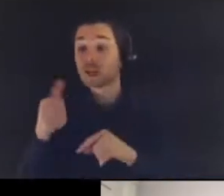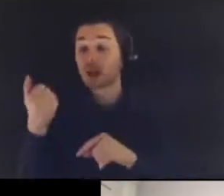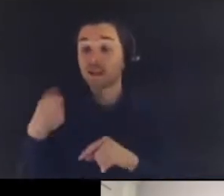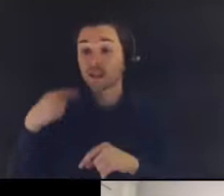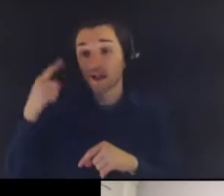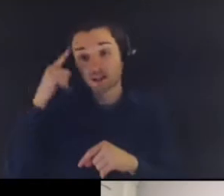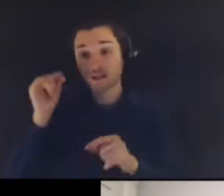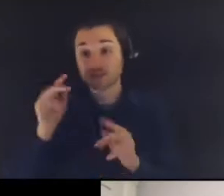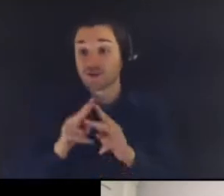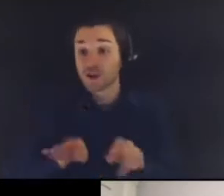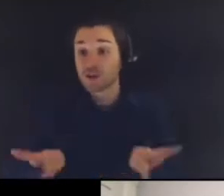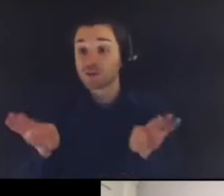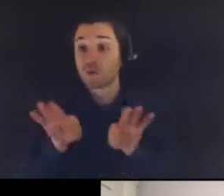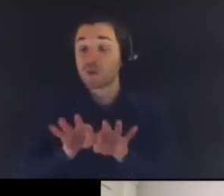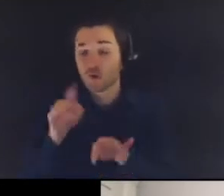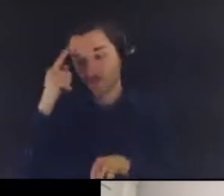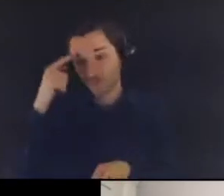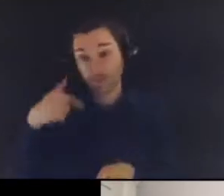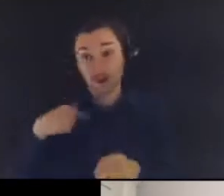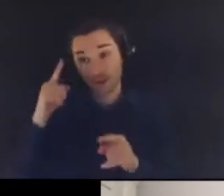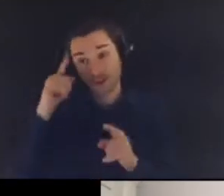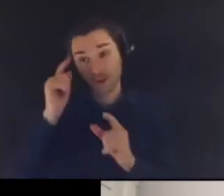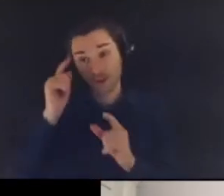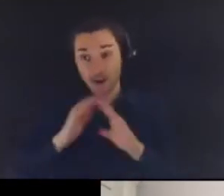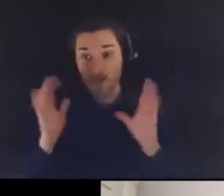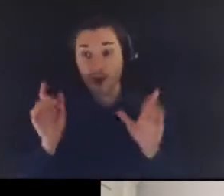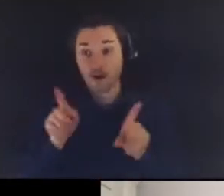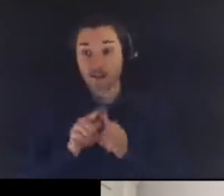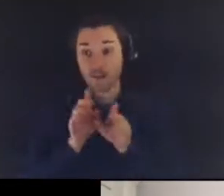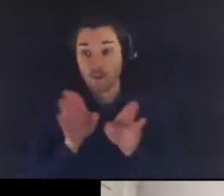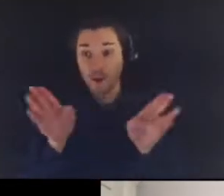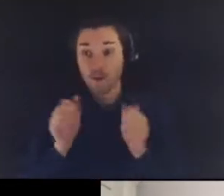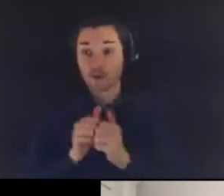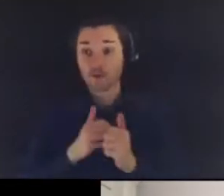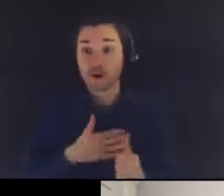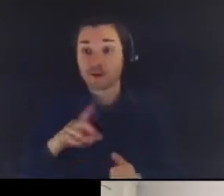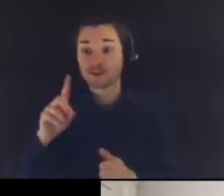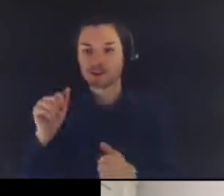me to think about, when being public about disability like what Alexis was saying about